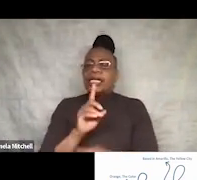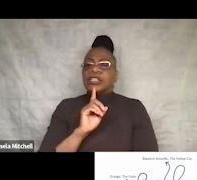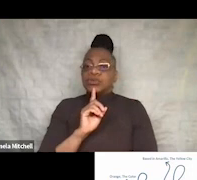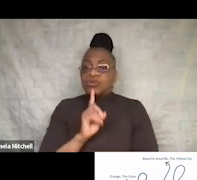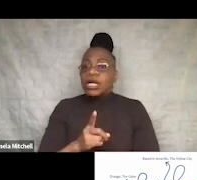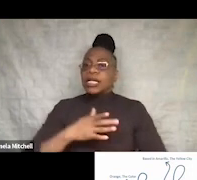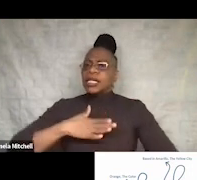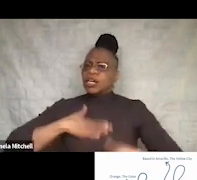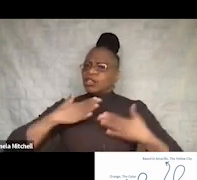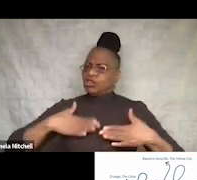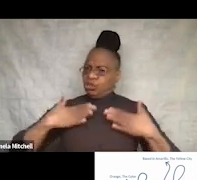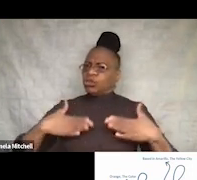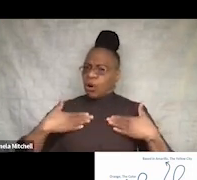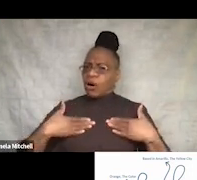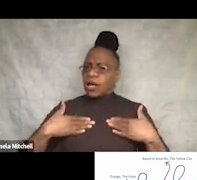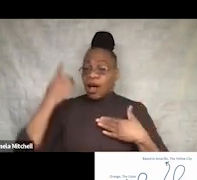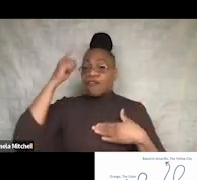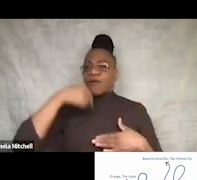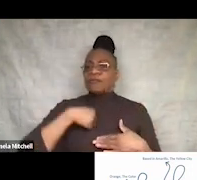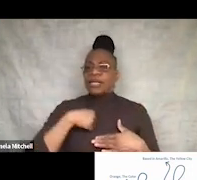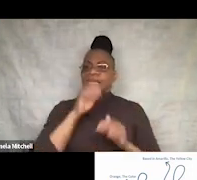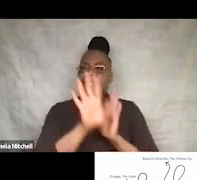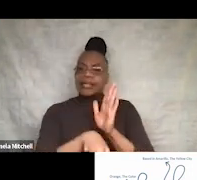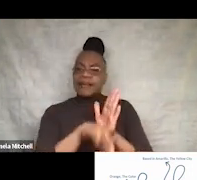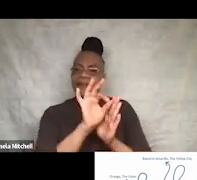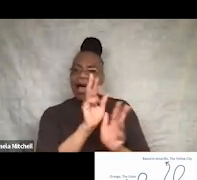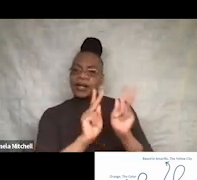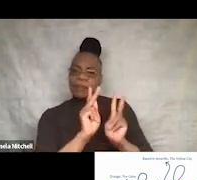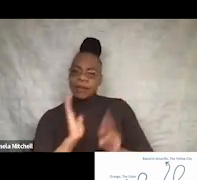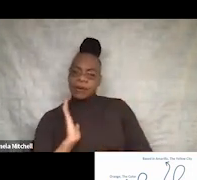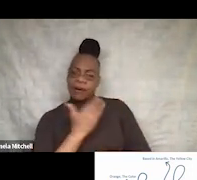And so, it's, for me, finding folks within our own community that are,